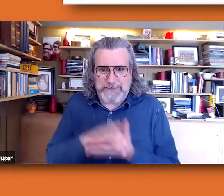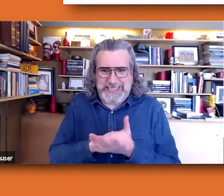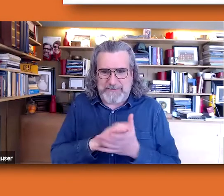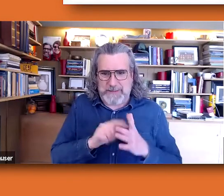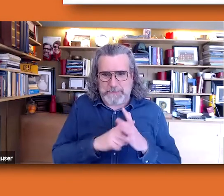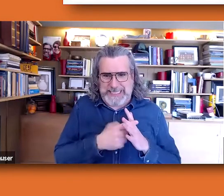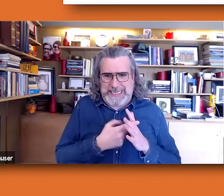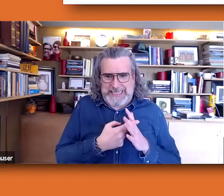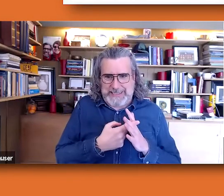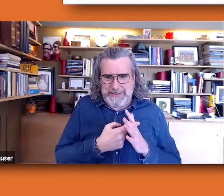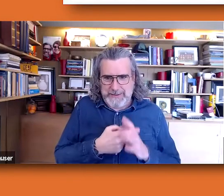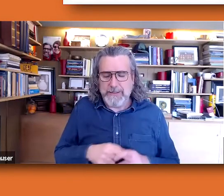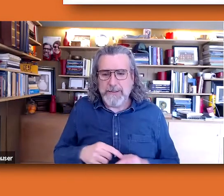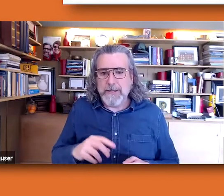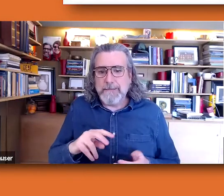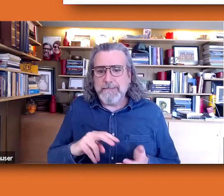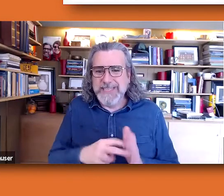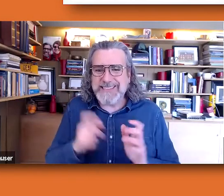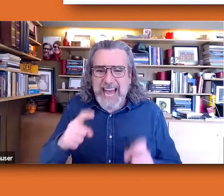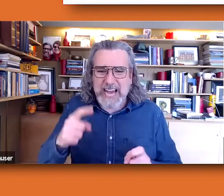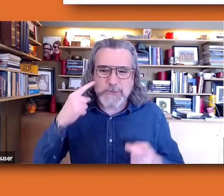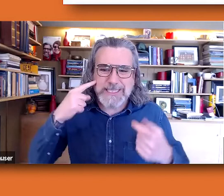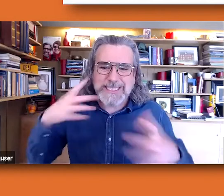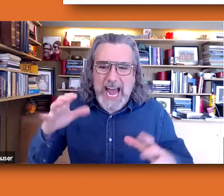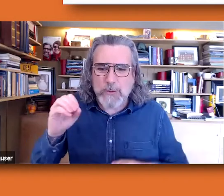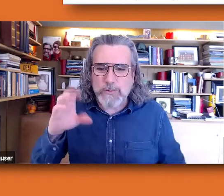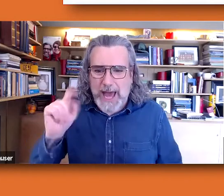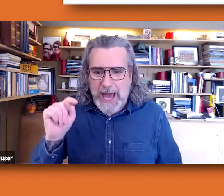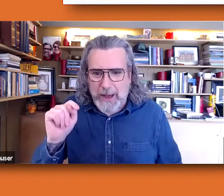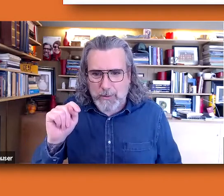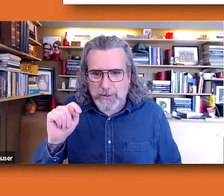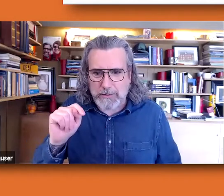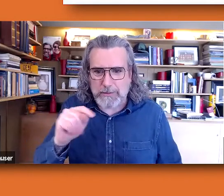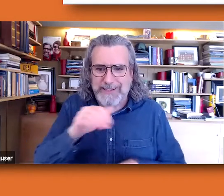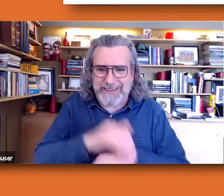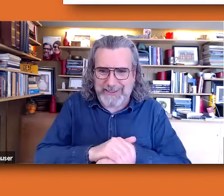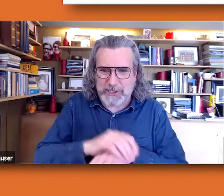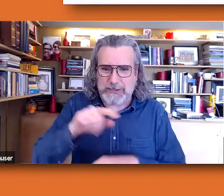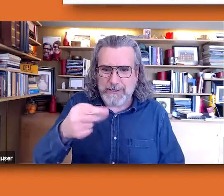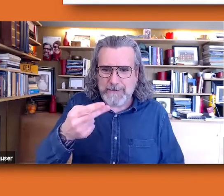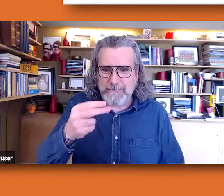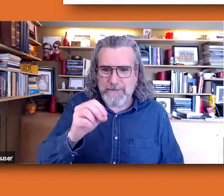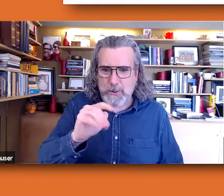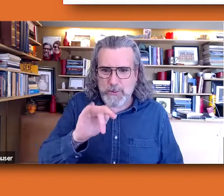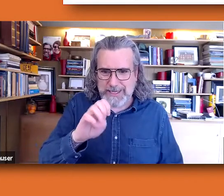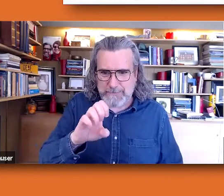That's a very strong belief, that deaf people must be able to sound out the phonemes of words